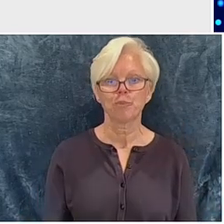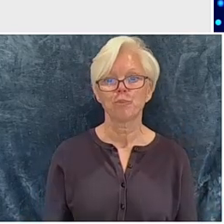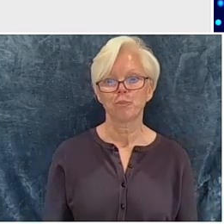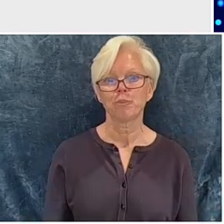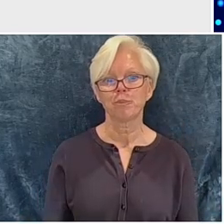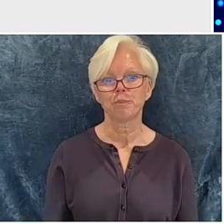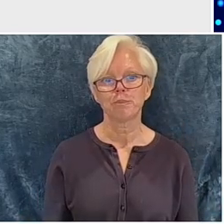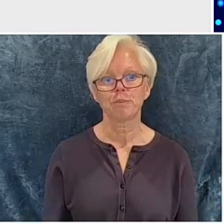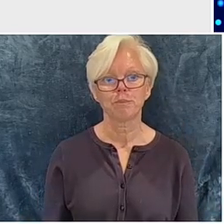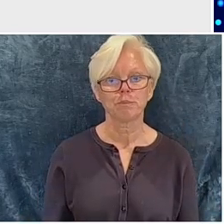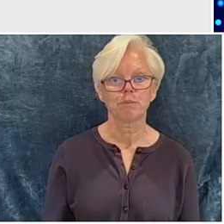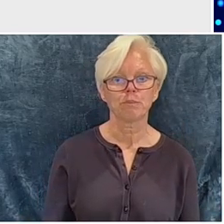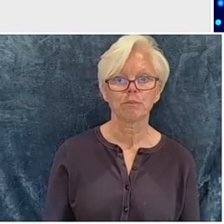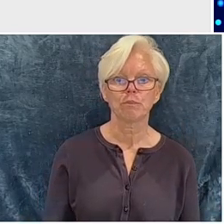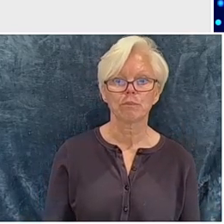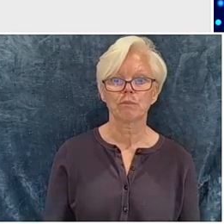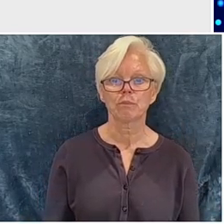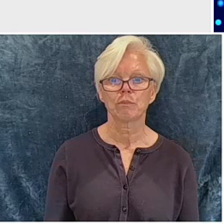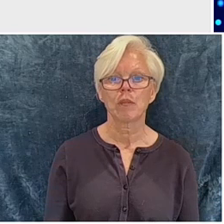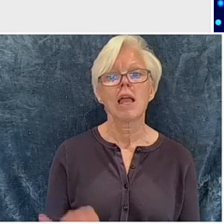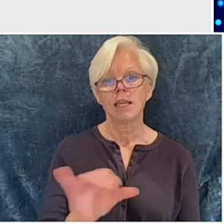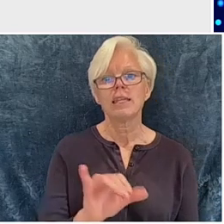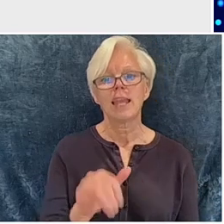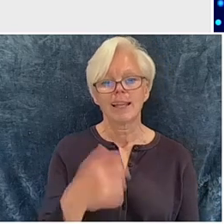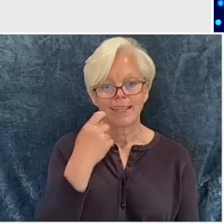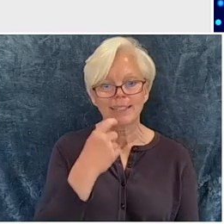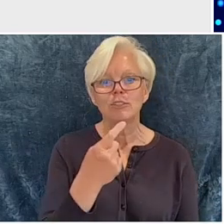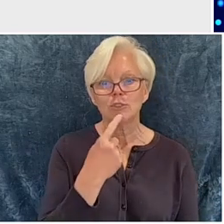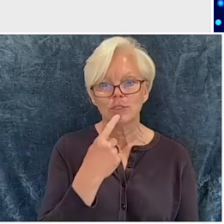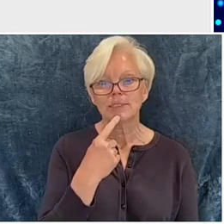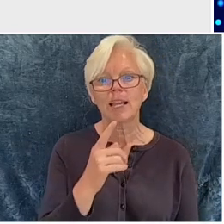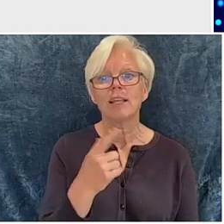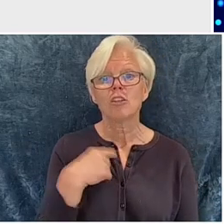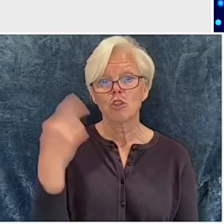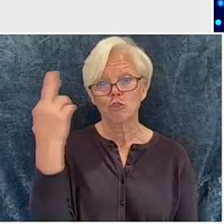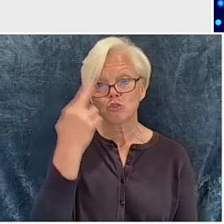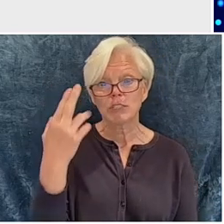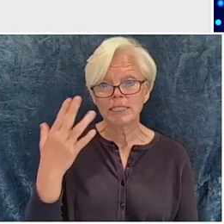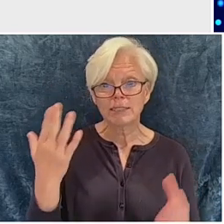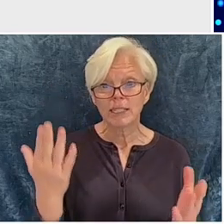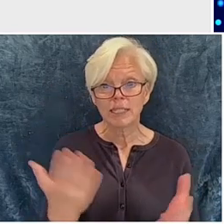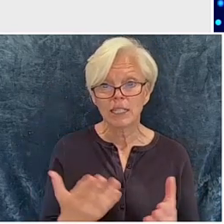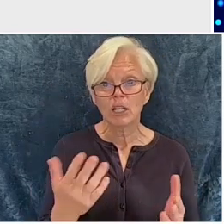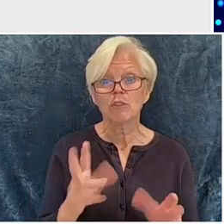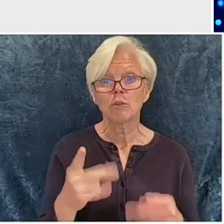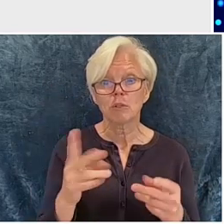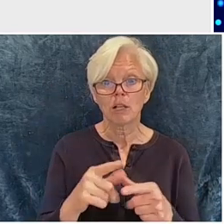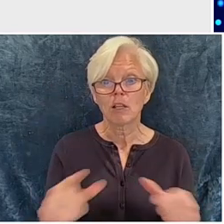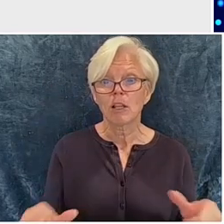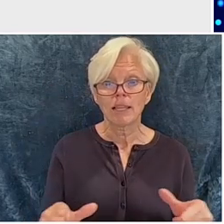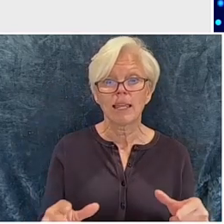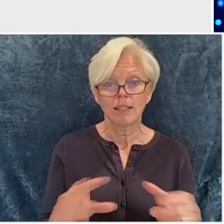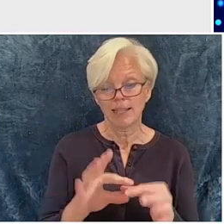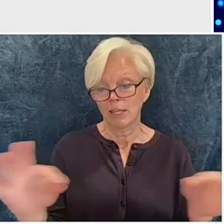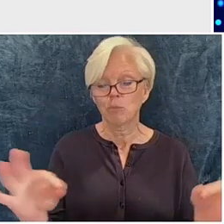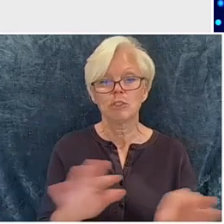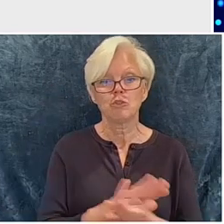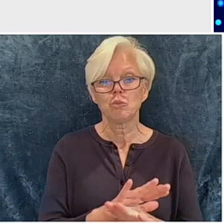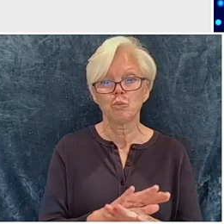So, yes, as Dave pointed out, we don't- our purpose here is to show the proposed language. We don't have a number